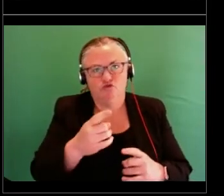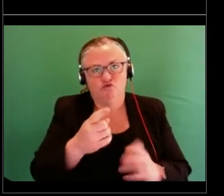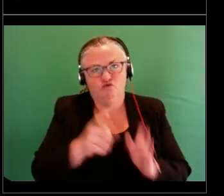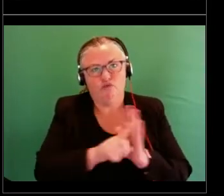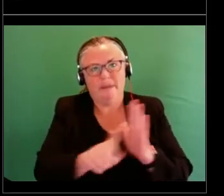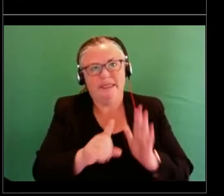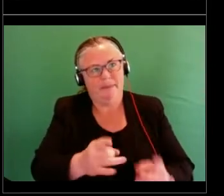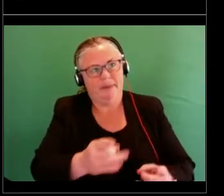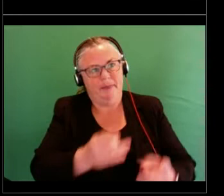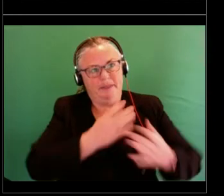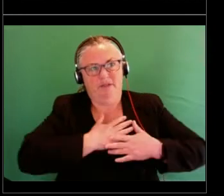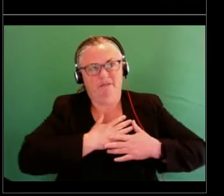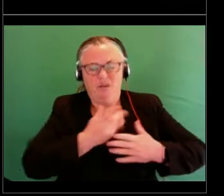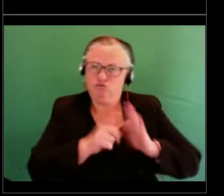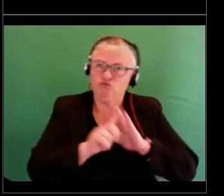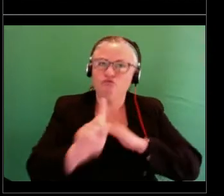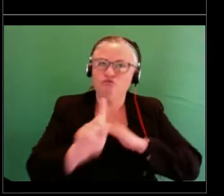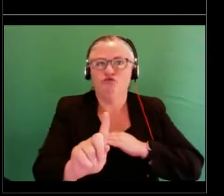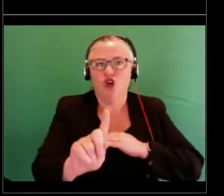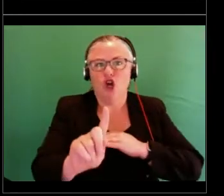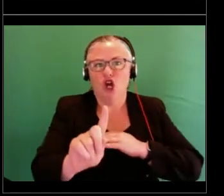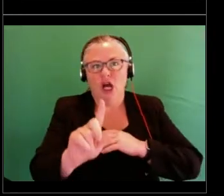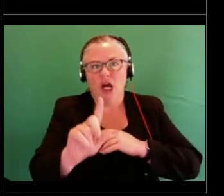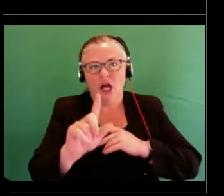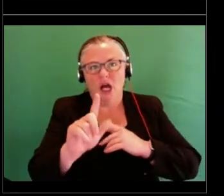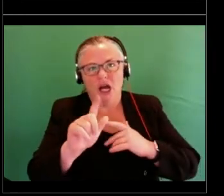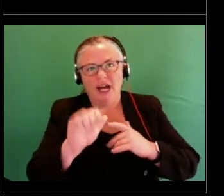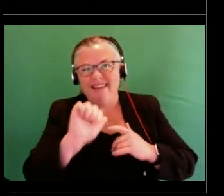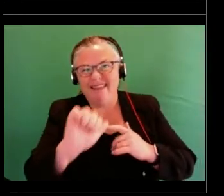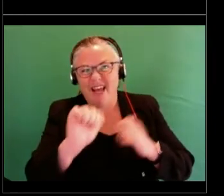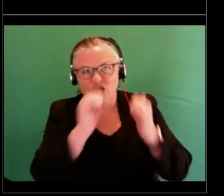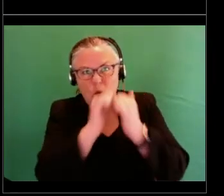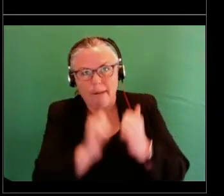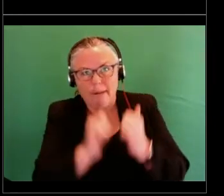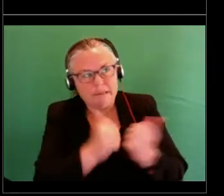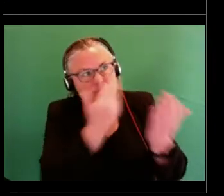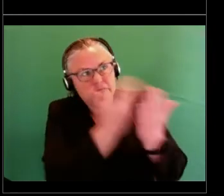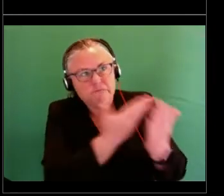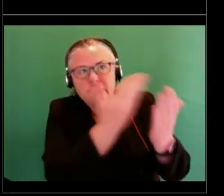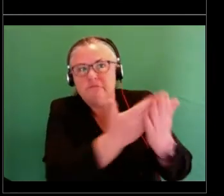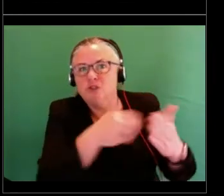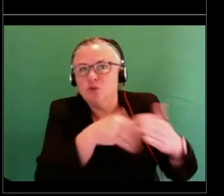Our contact centre, 1300 number, we constantly get calls through that way as well.